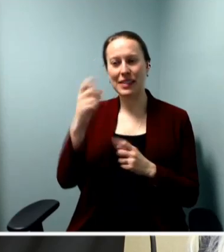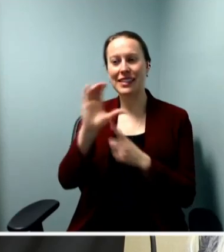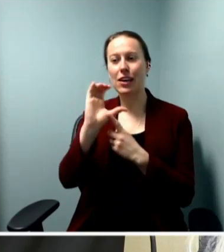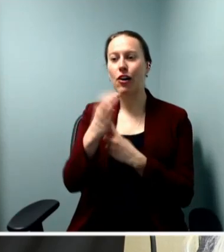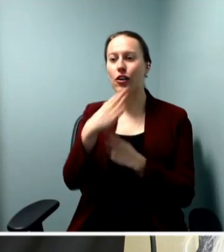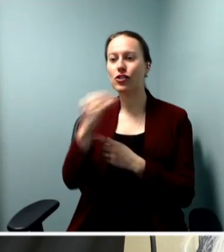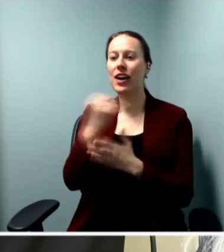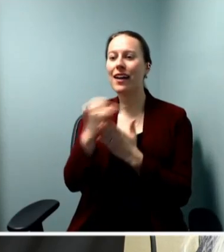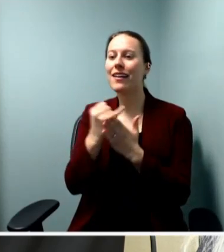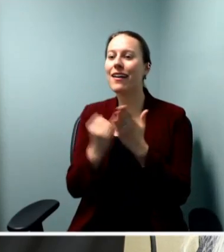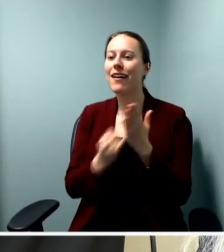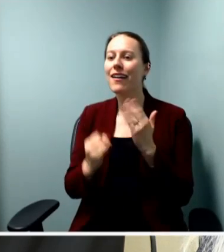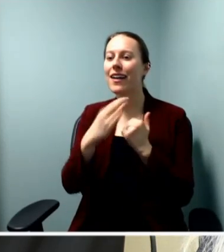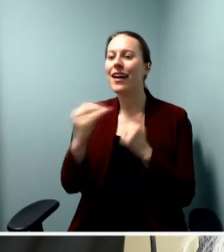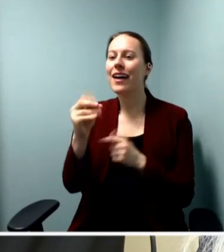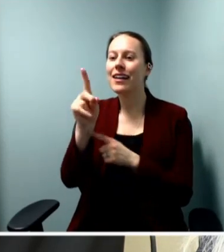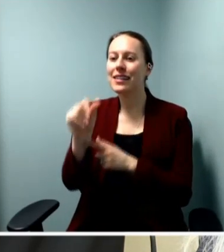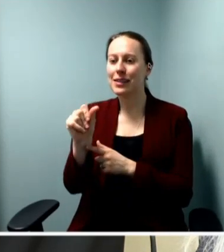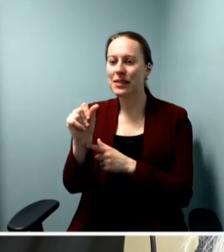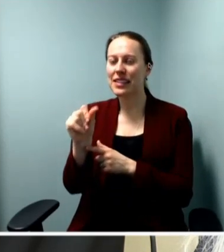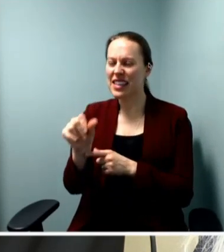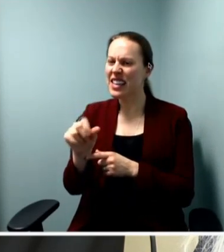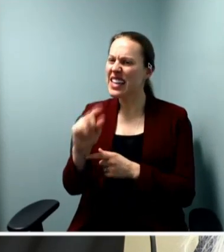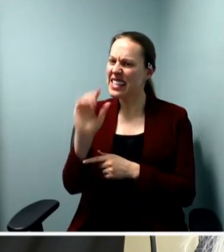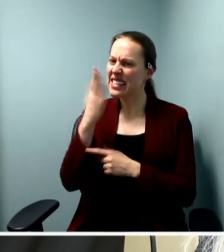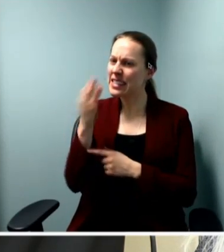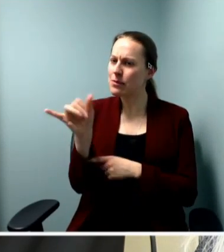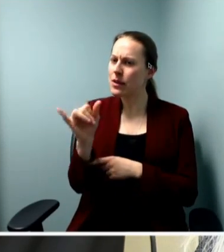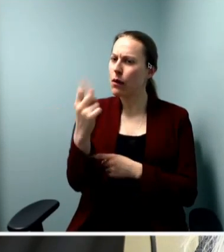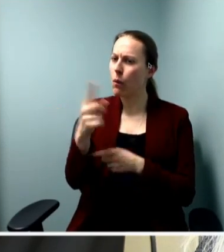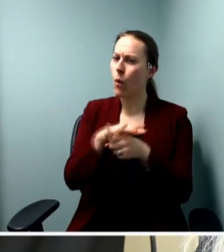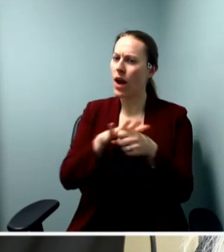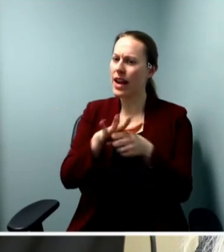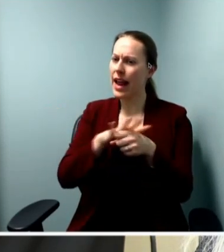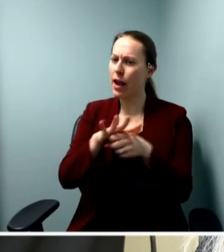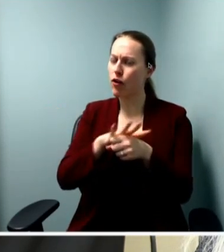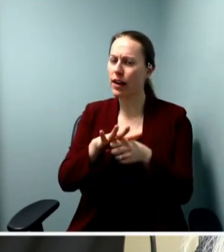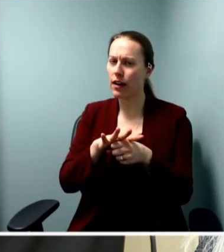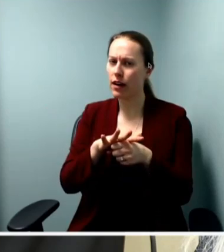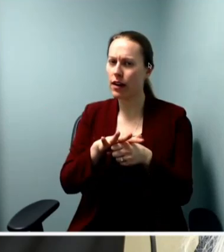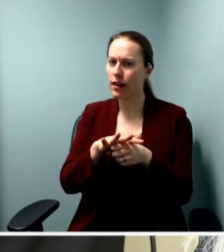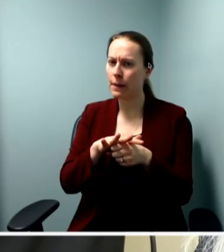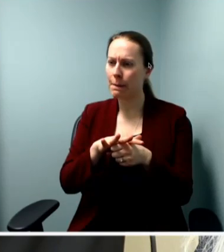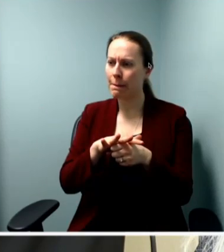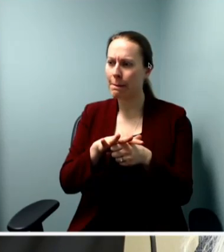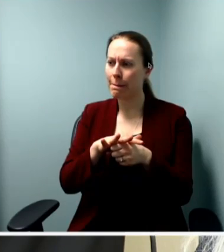seem to be one of the few areas where your disability can be seen as an advantage.